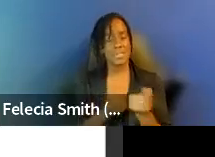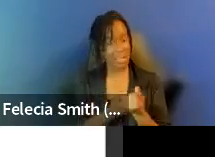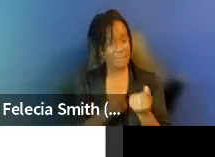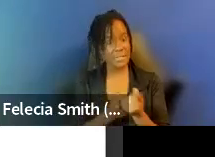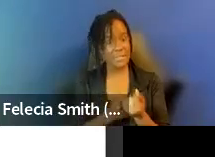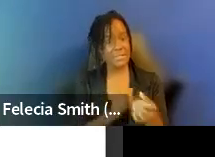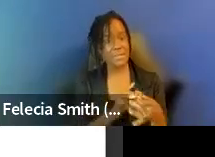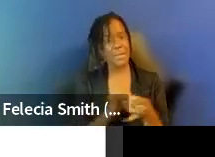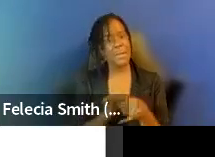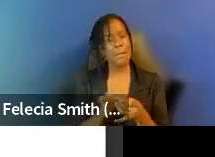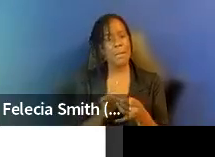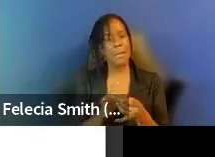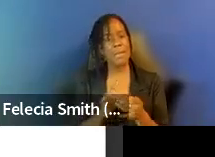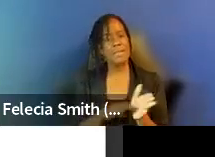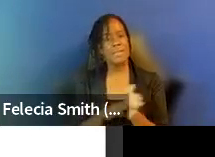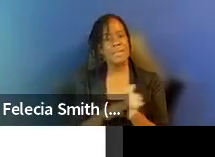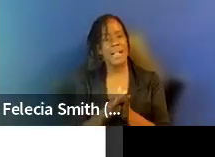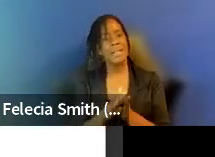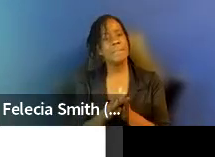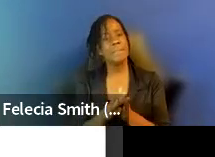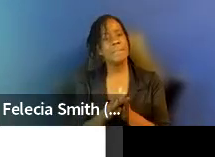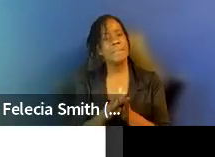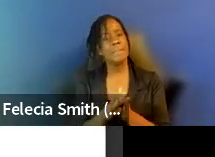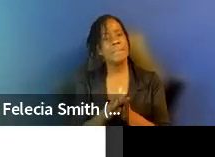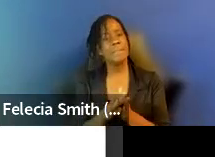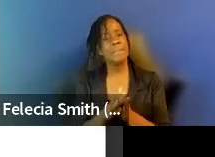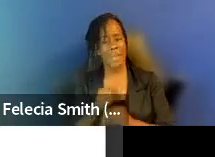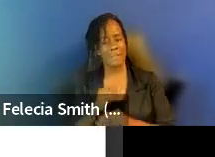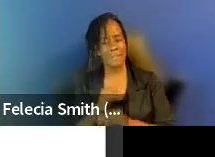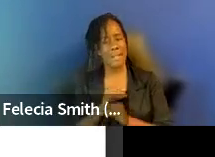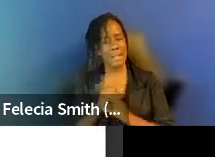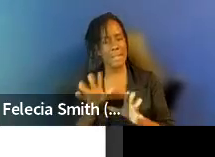And the last in the bucket here, of course, around policy